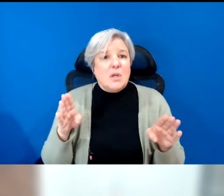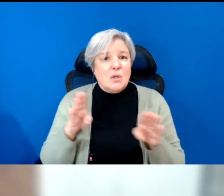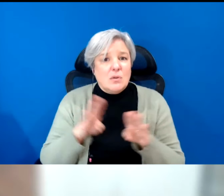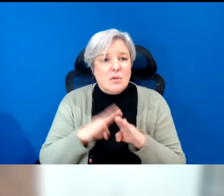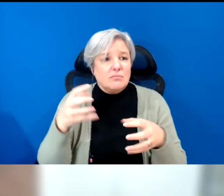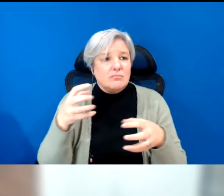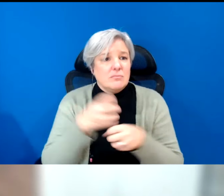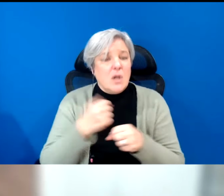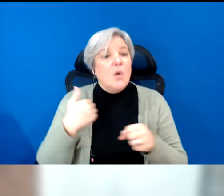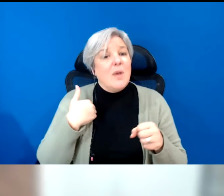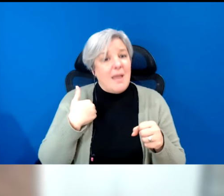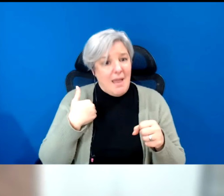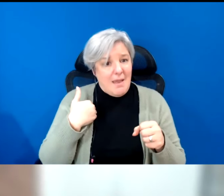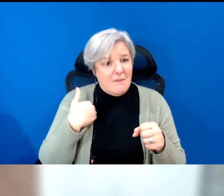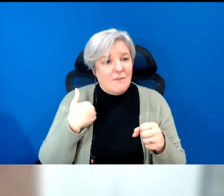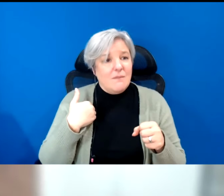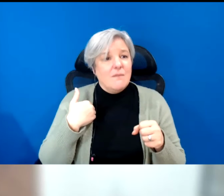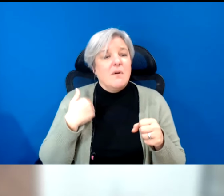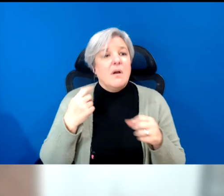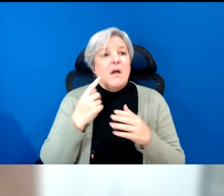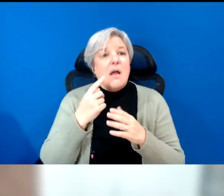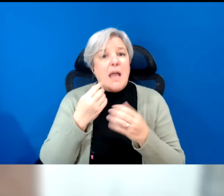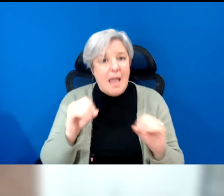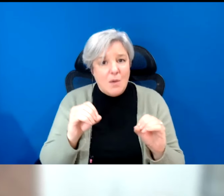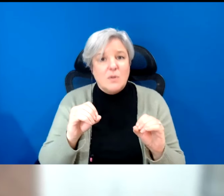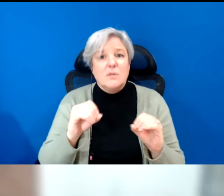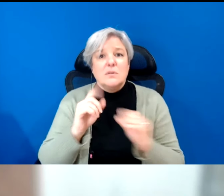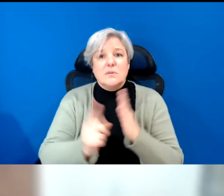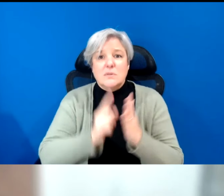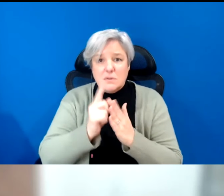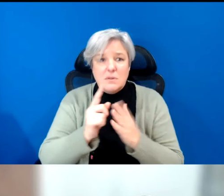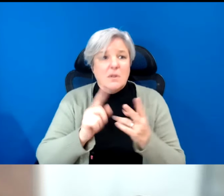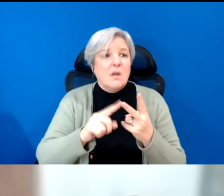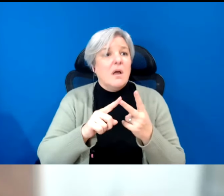We do have open hours and also appointment times. If you have individual